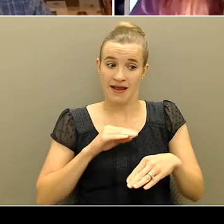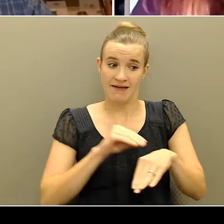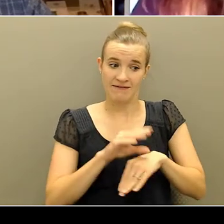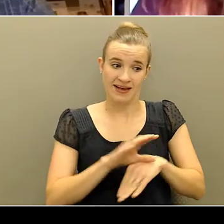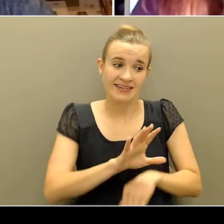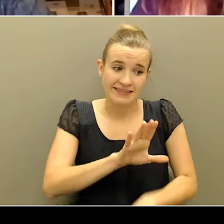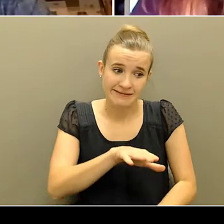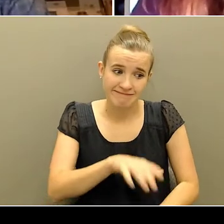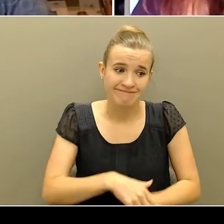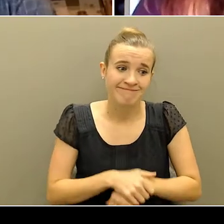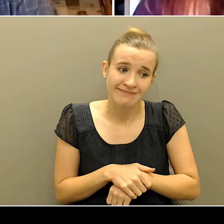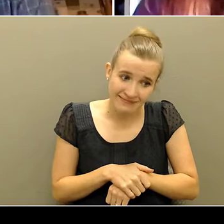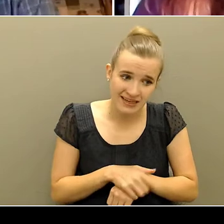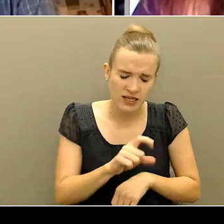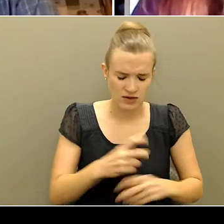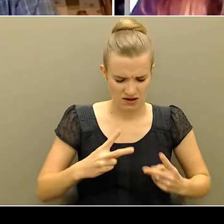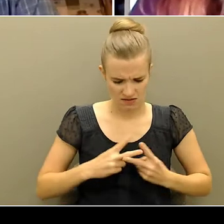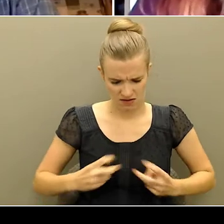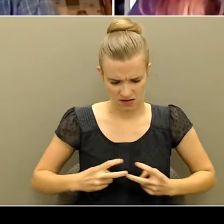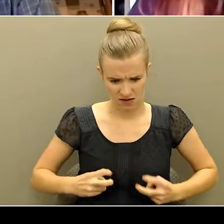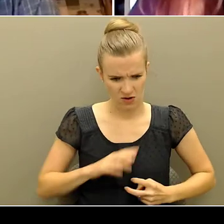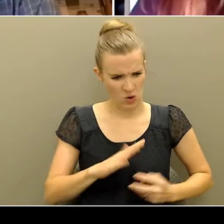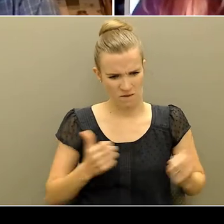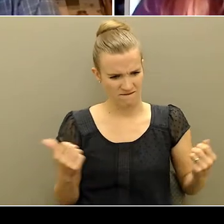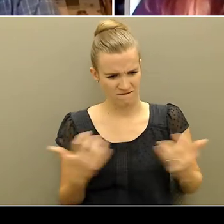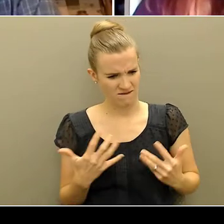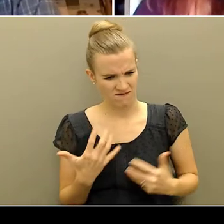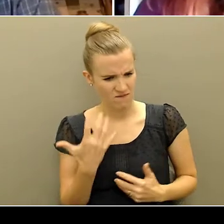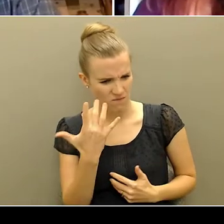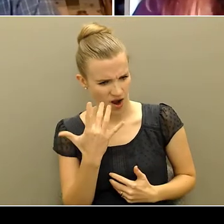where the root of that fear comes from, and face it and become friends with it